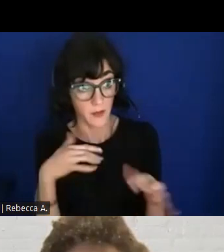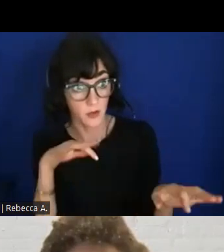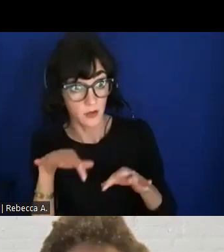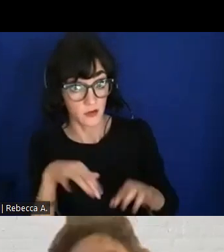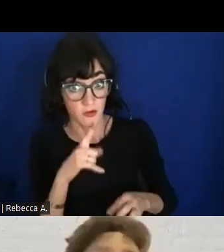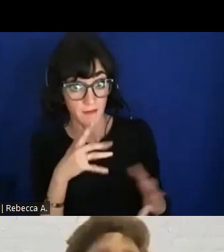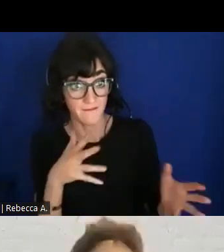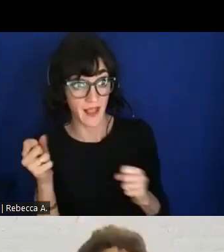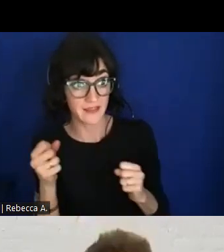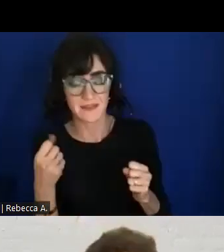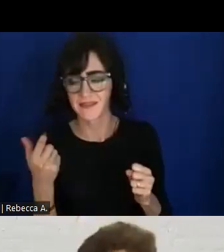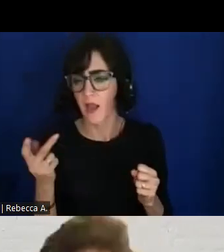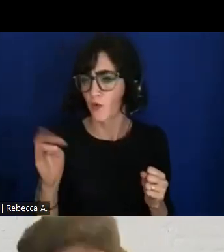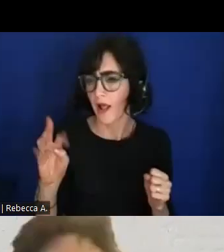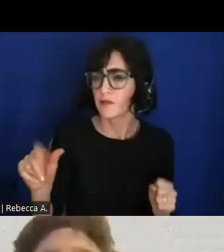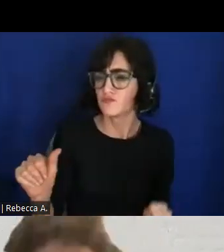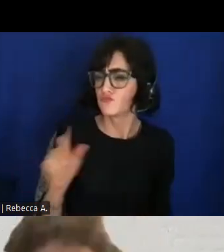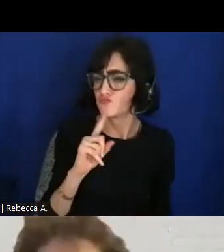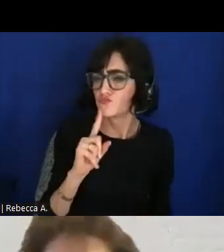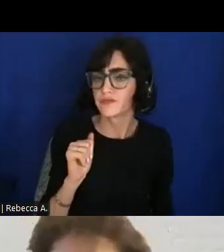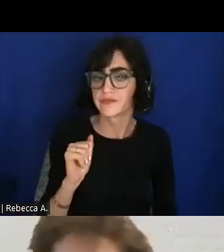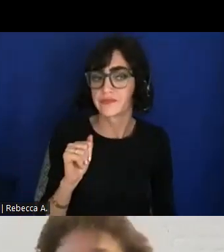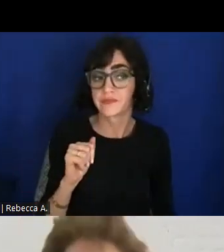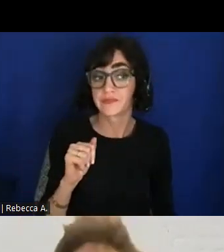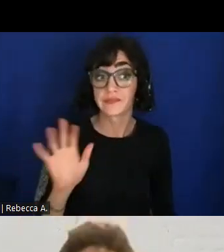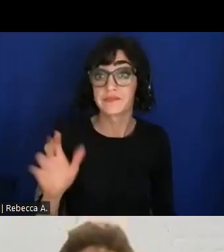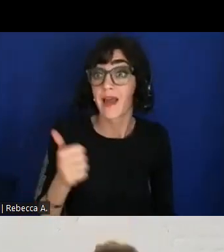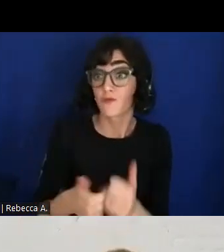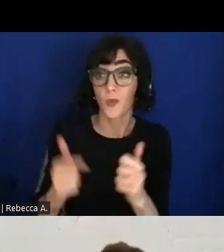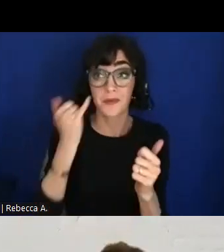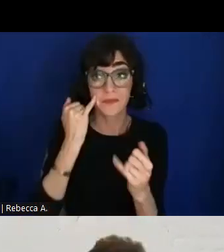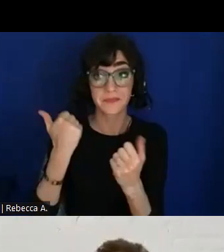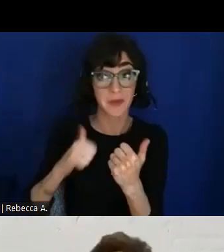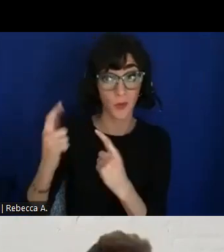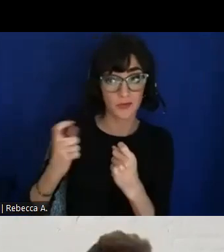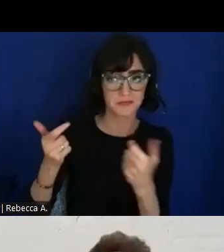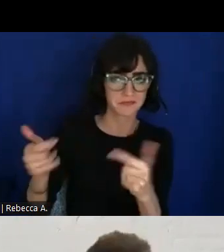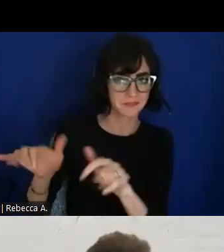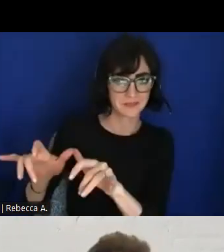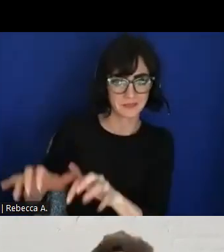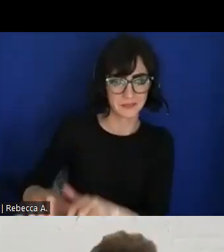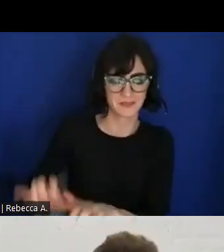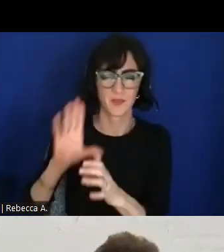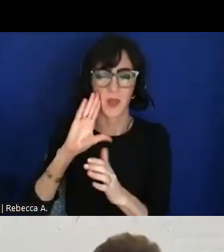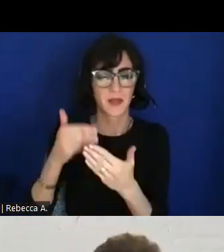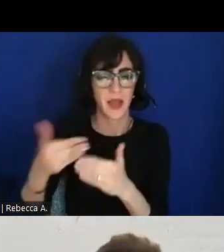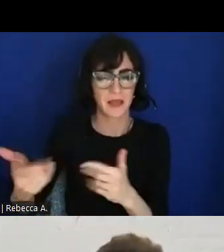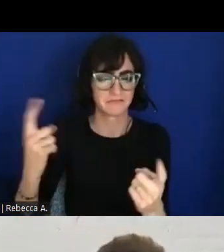(Gabriella) sure yeah go for it and let me just say everyone start putting your questions in the chat because we're going to make sure to get to your questions once we're done in